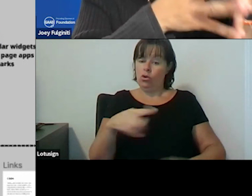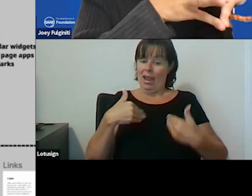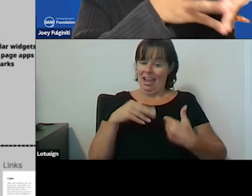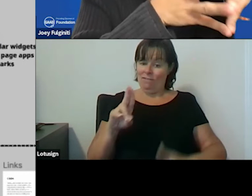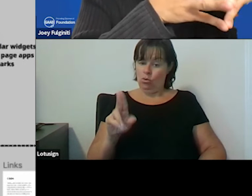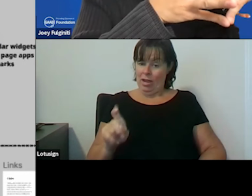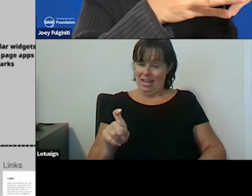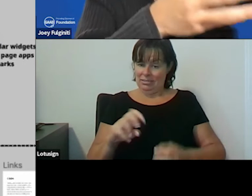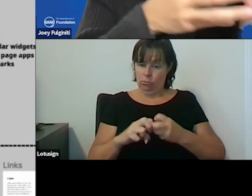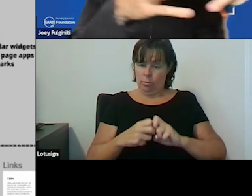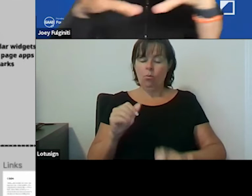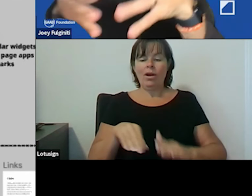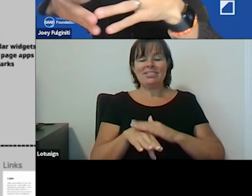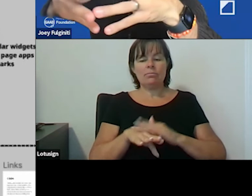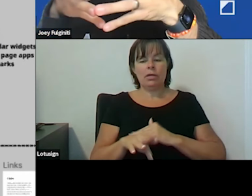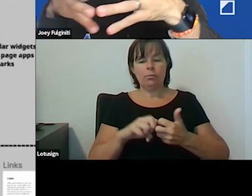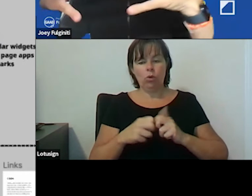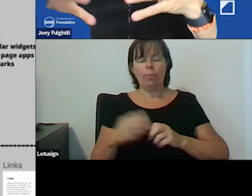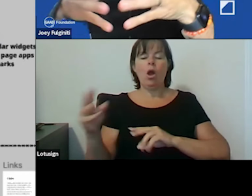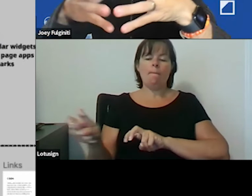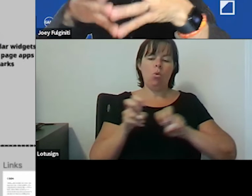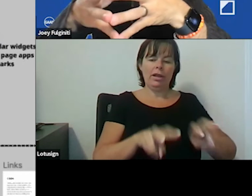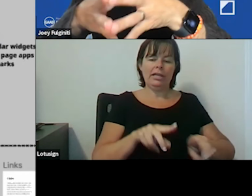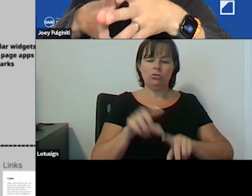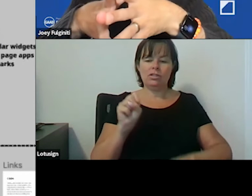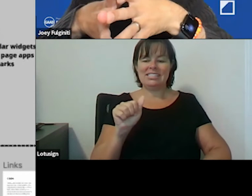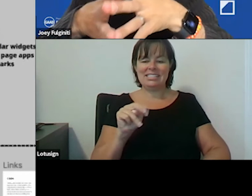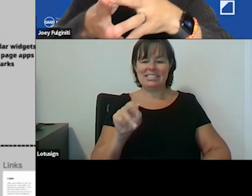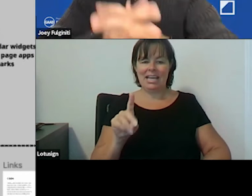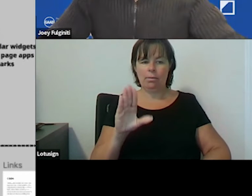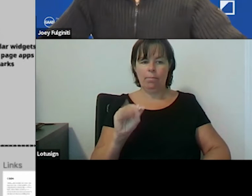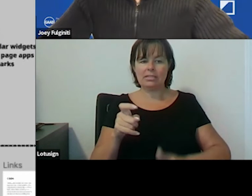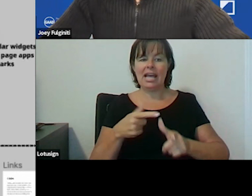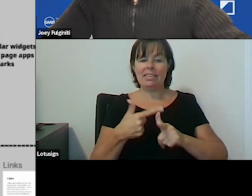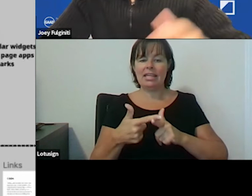accessibility problem bring it into the sandbox and let's knock it out as a group so we'll we'll